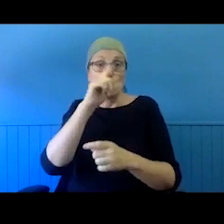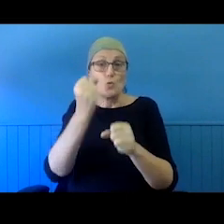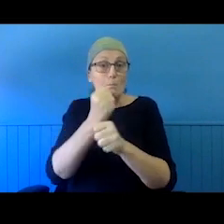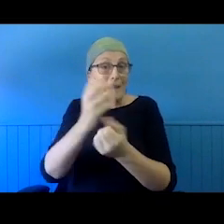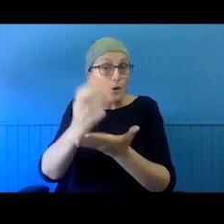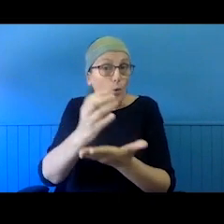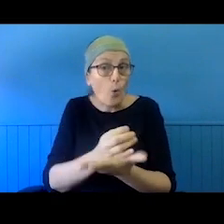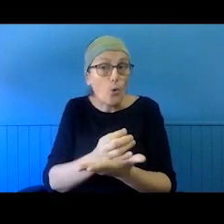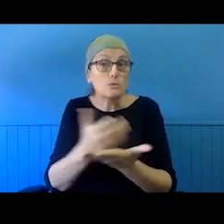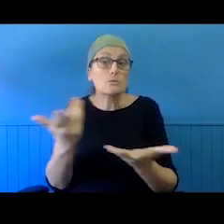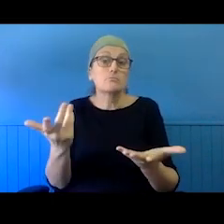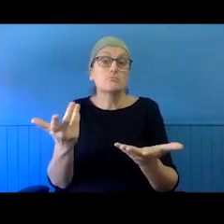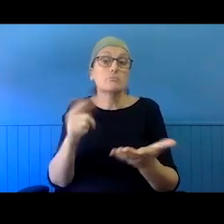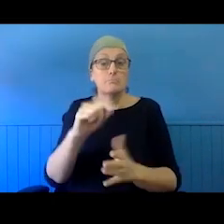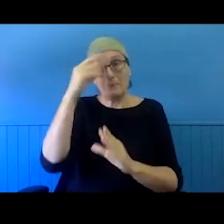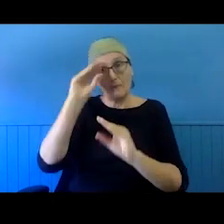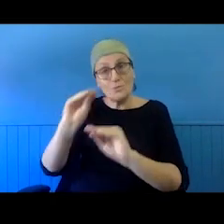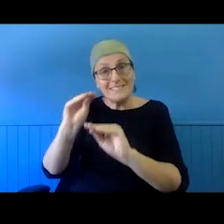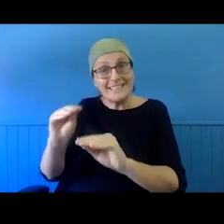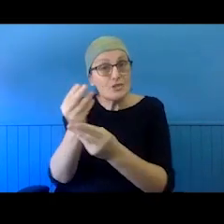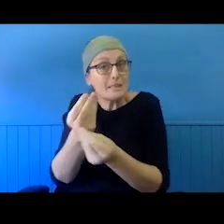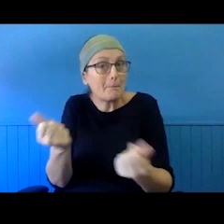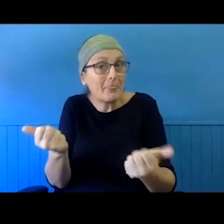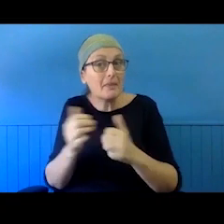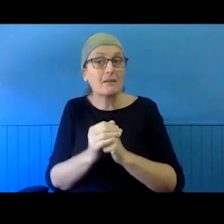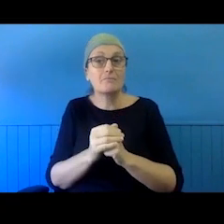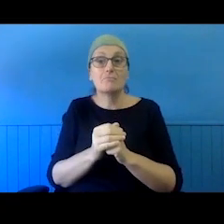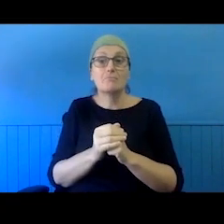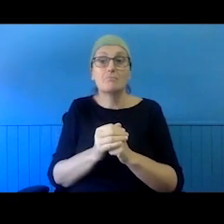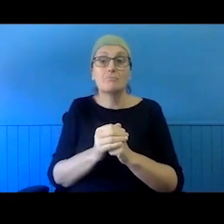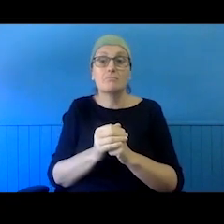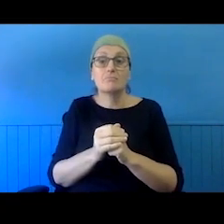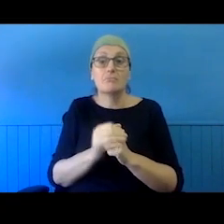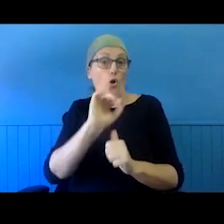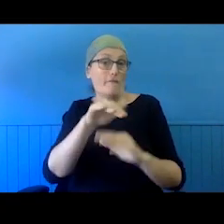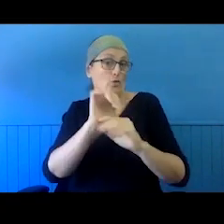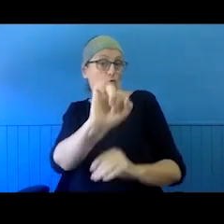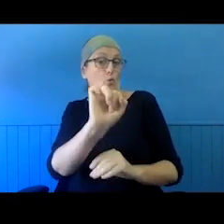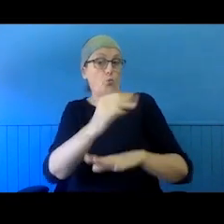creative practice, you produce a series of videos. They work best if they're interactive and there's other learning materials around